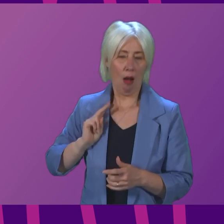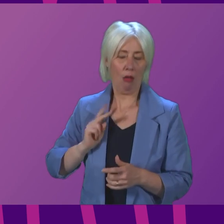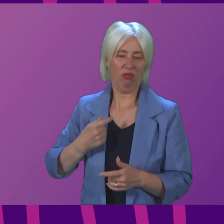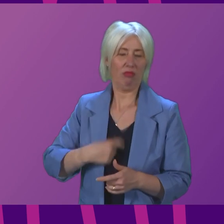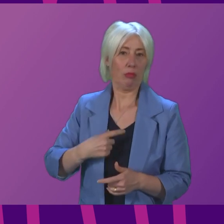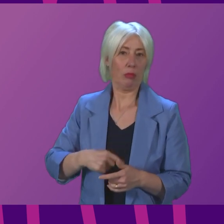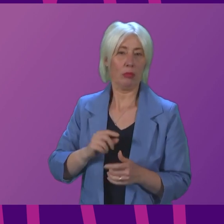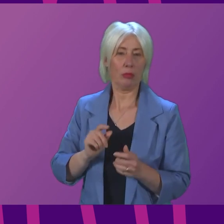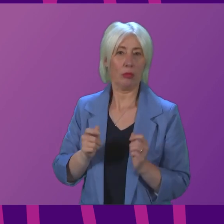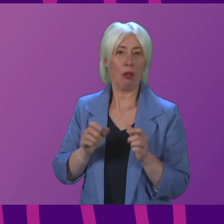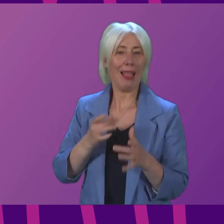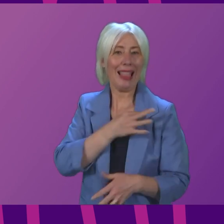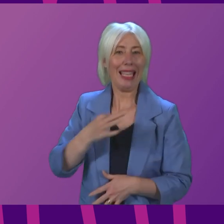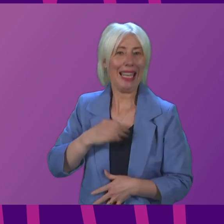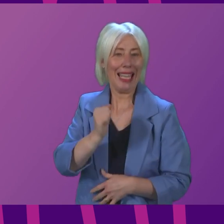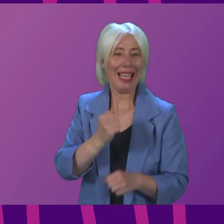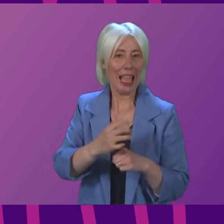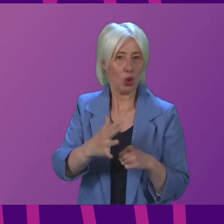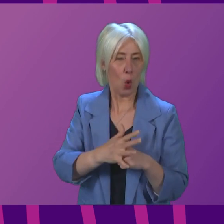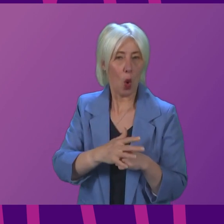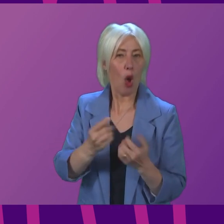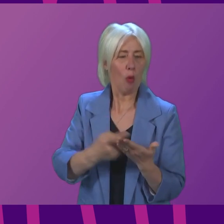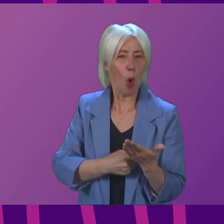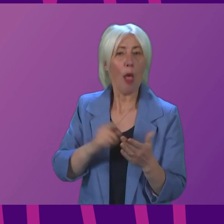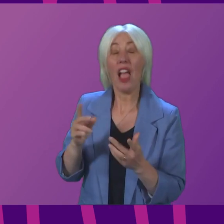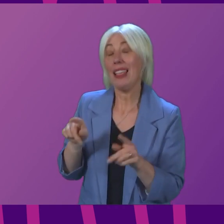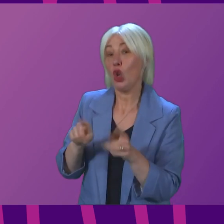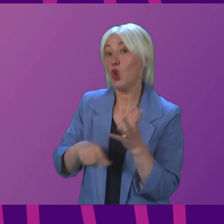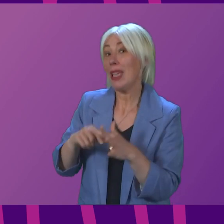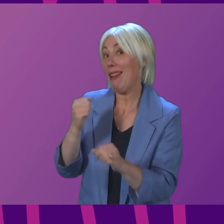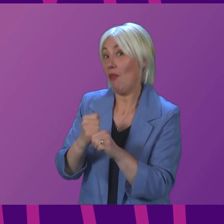reports of a similar inquiry planned by the United Kingdom Government.